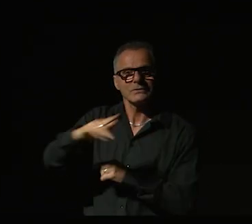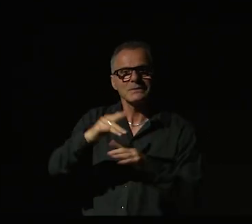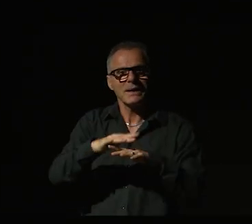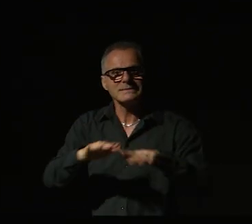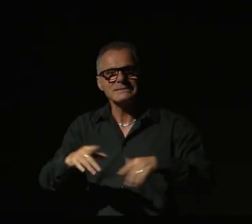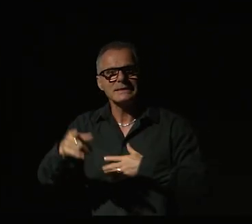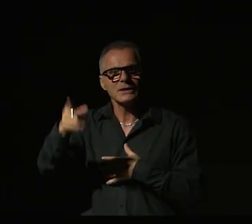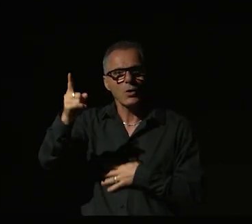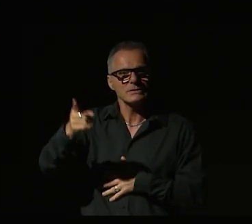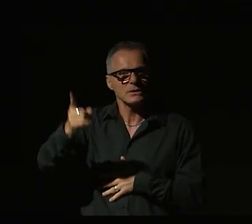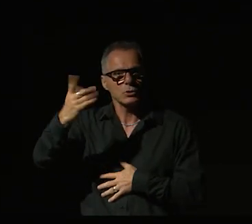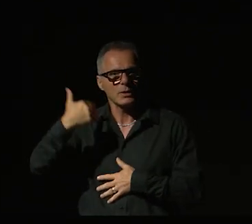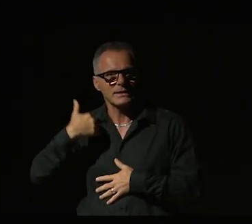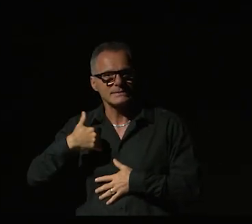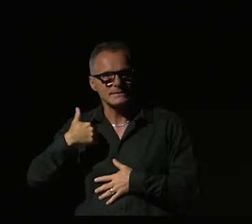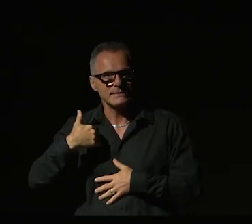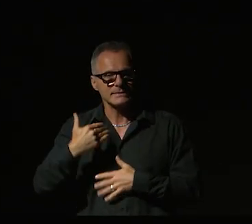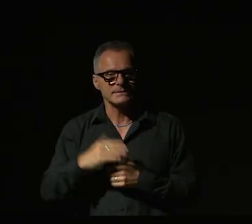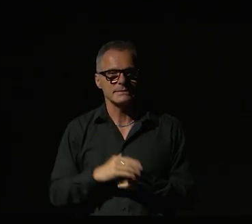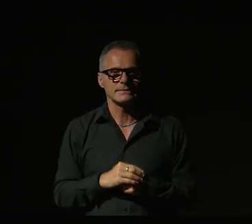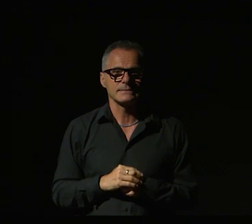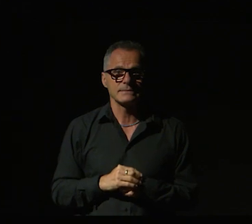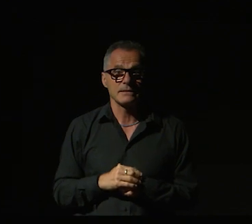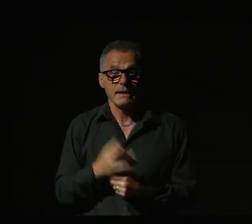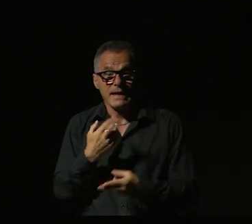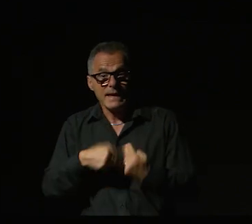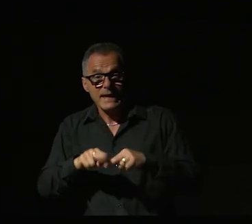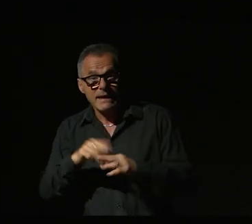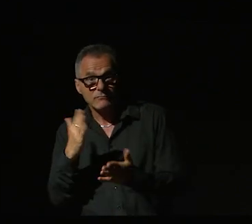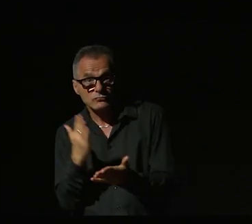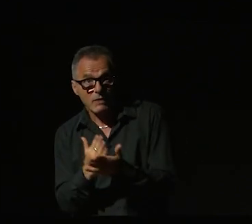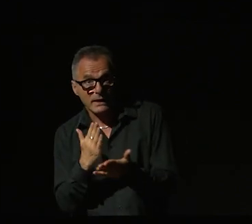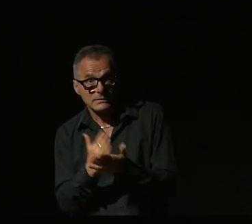And if this is the case, if this is indeed Venus,